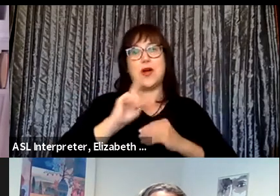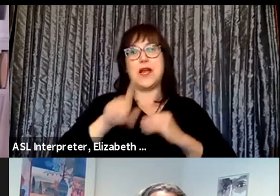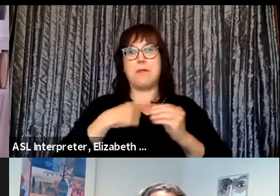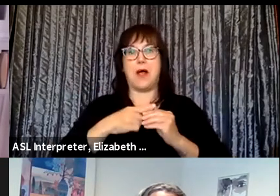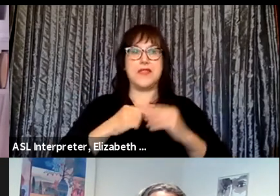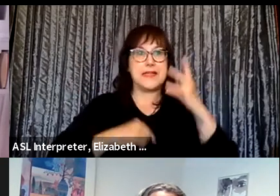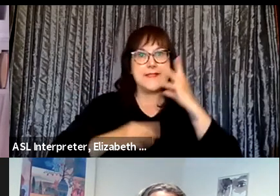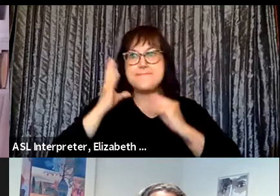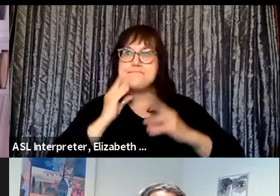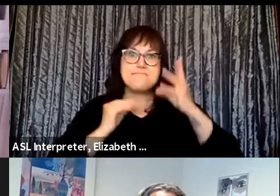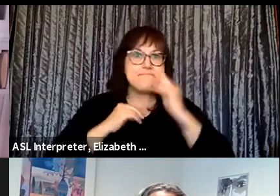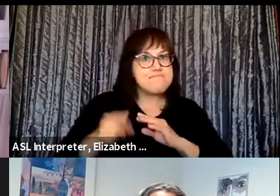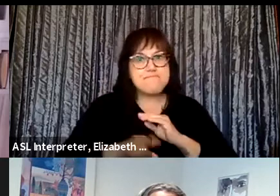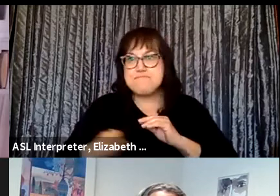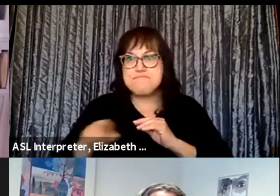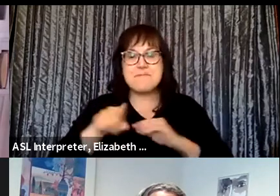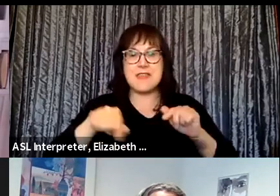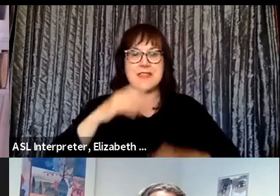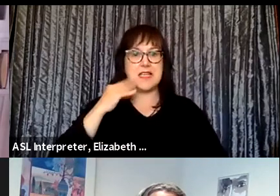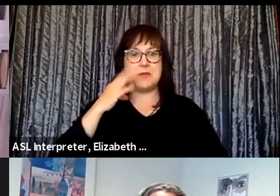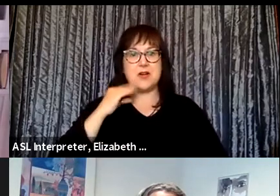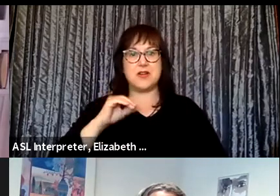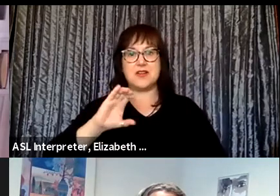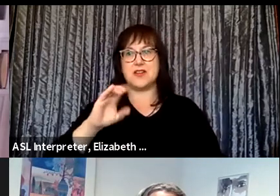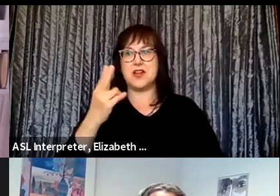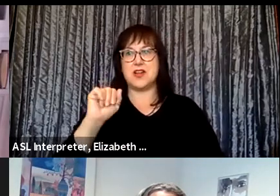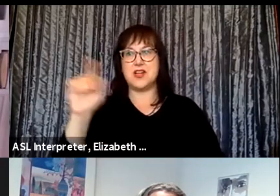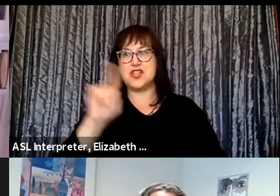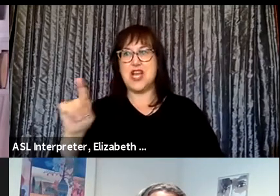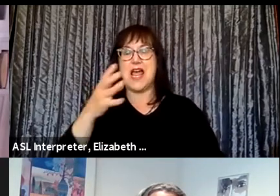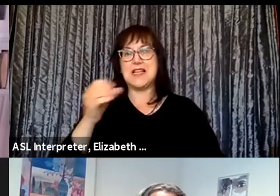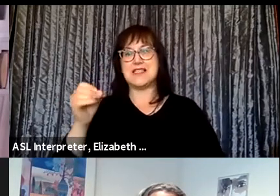of going through this experience, Chas and Nancy's experience going through this.